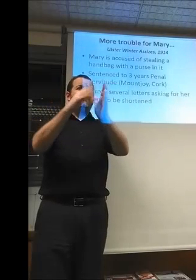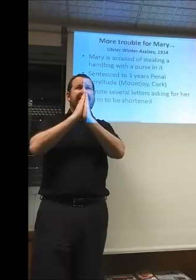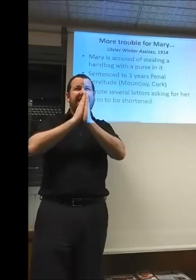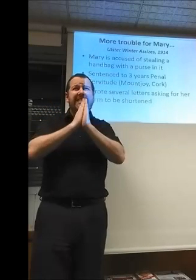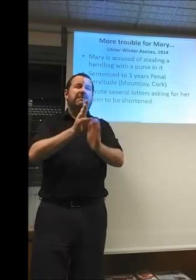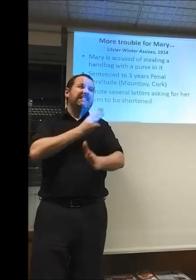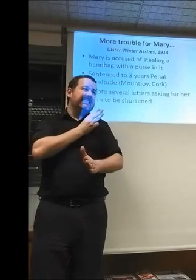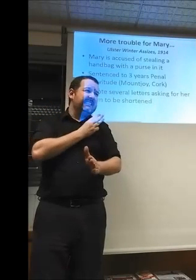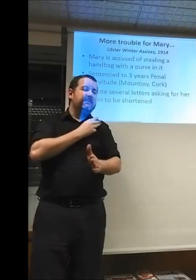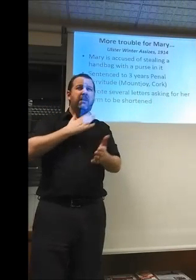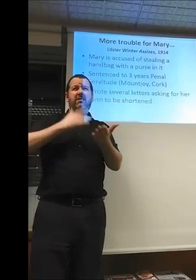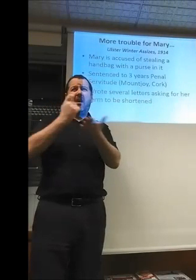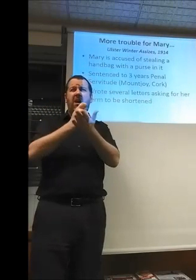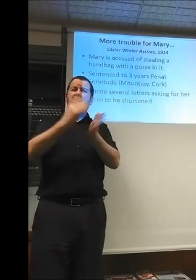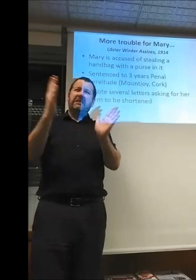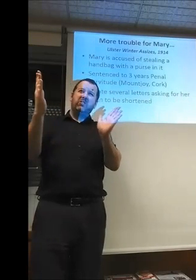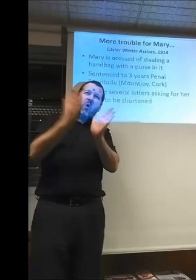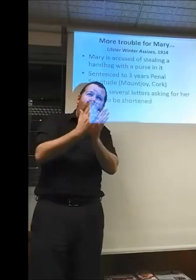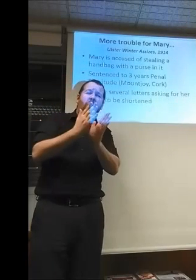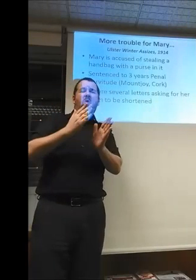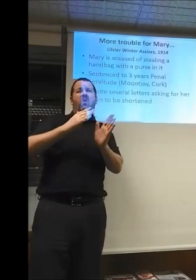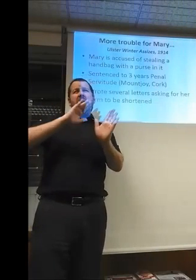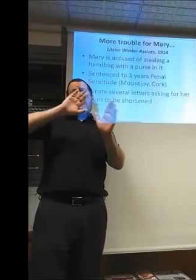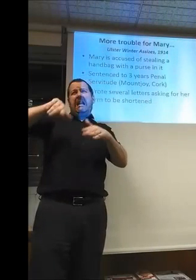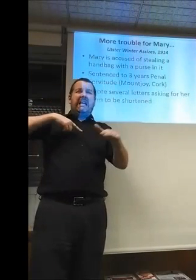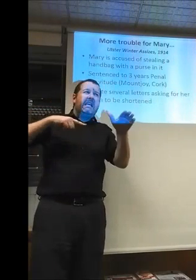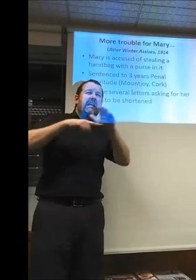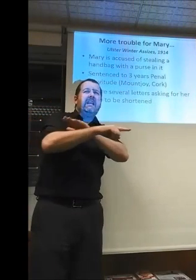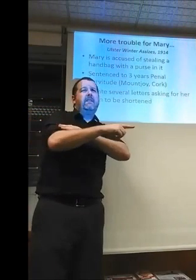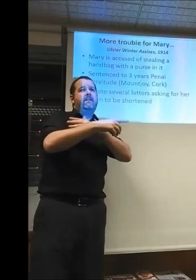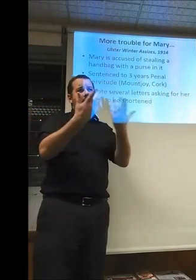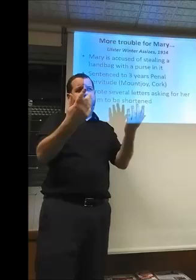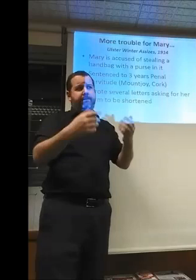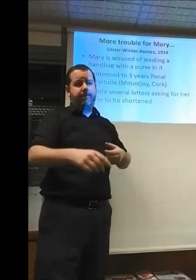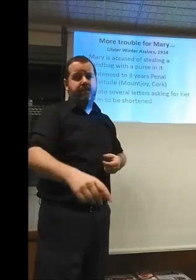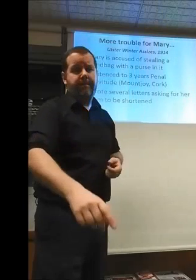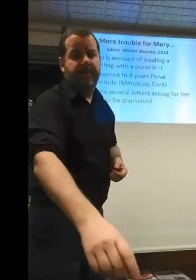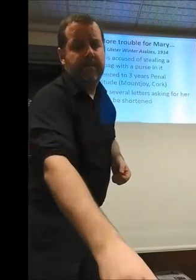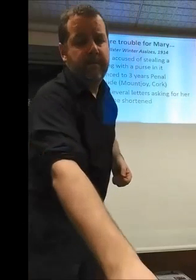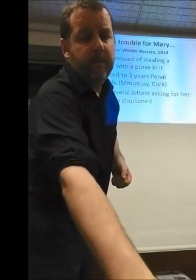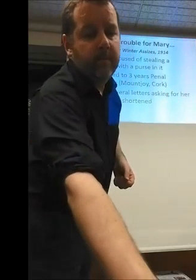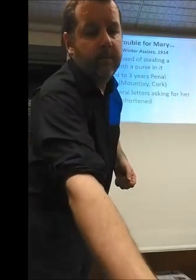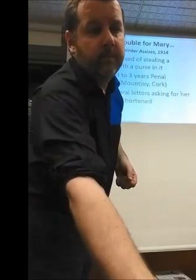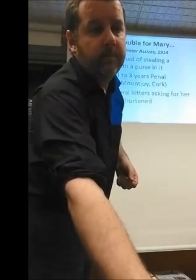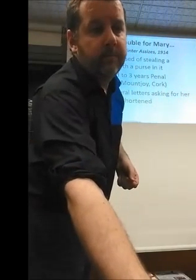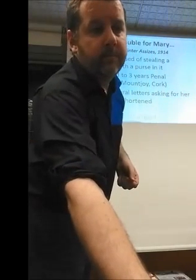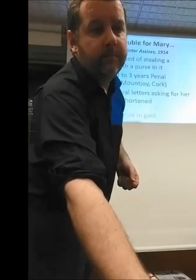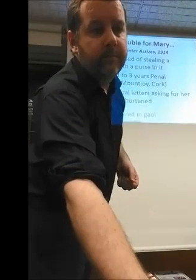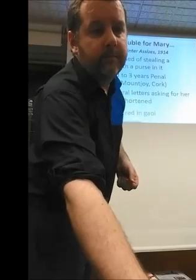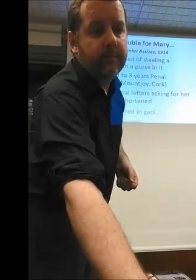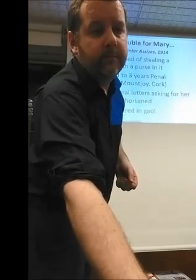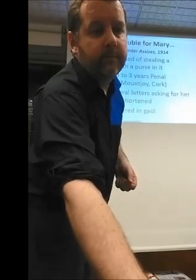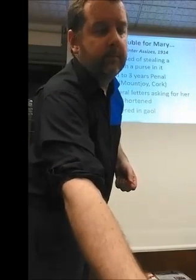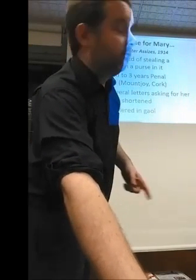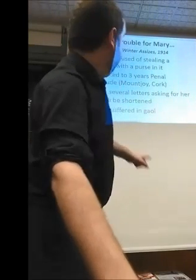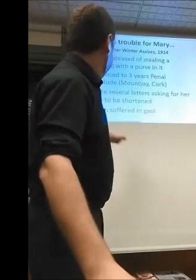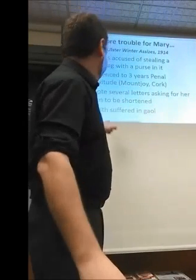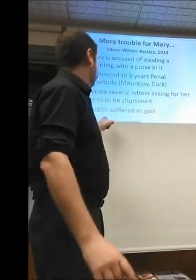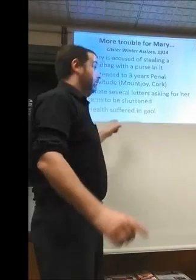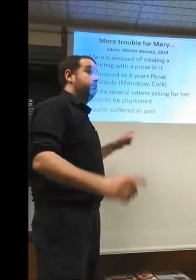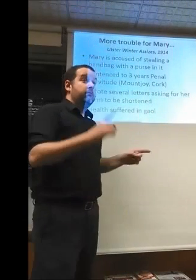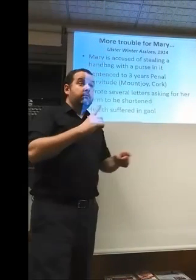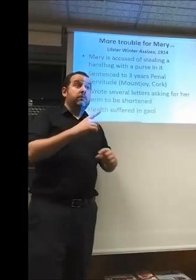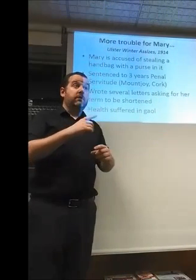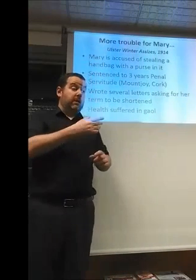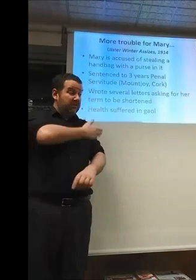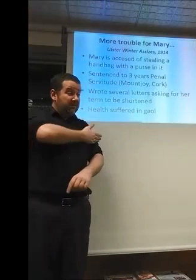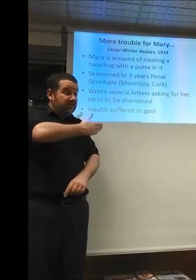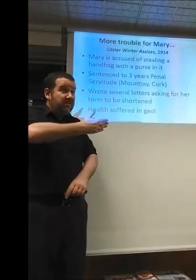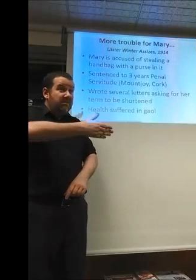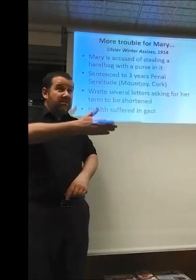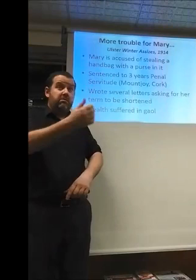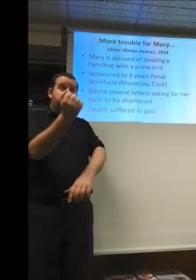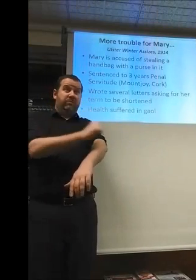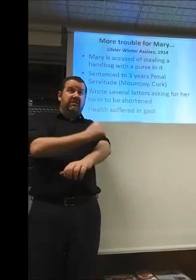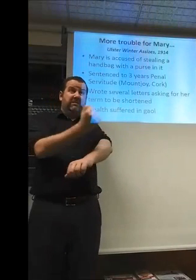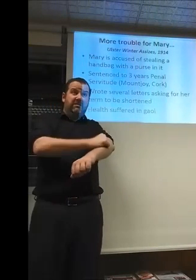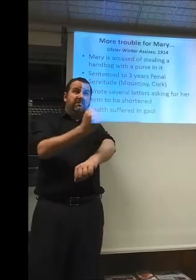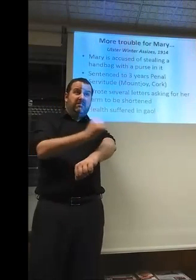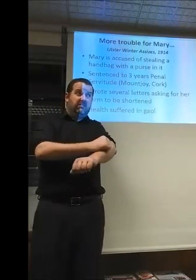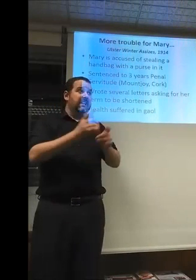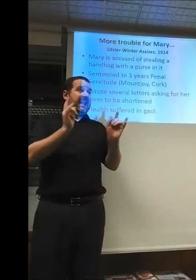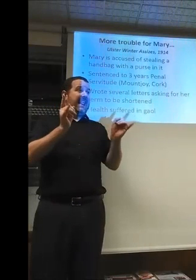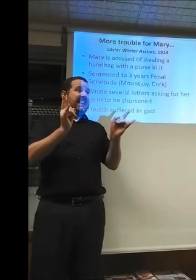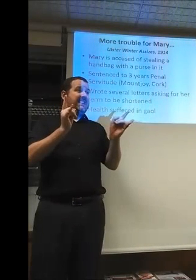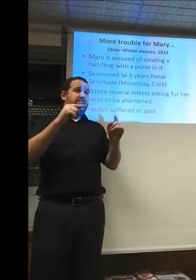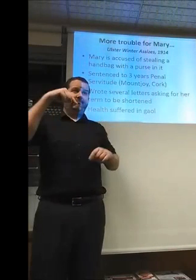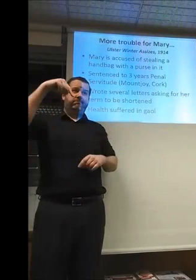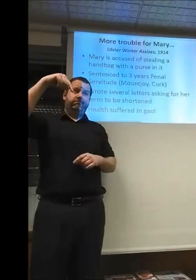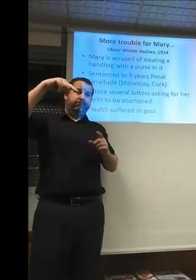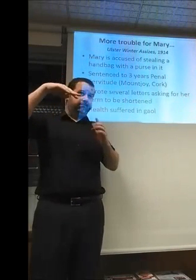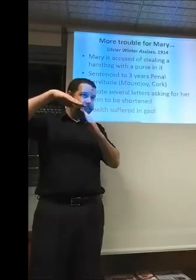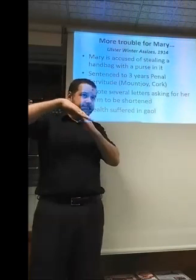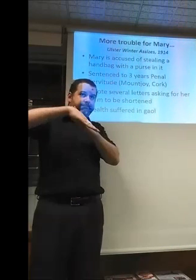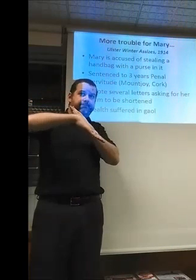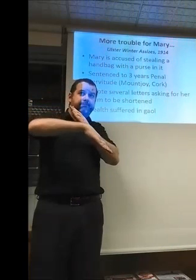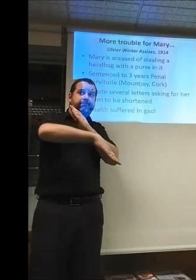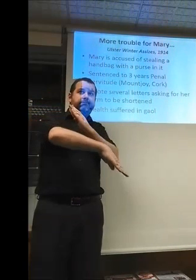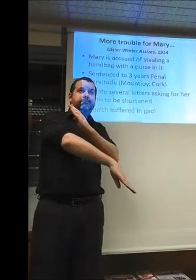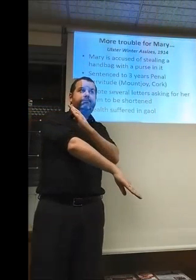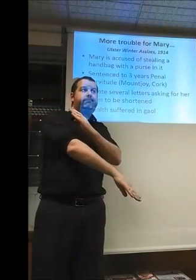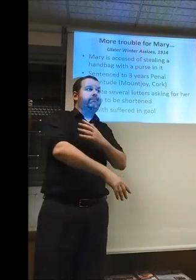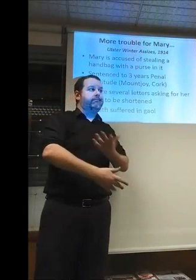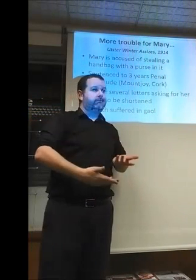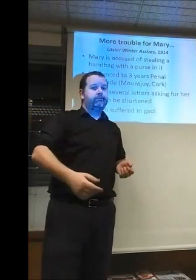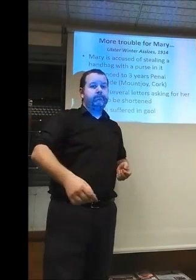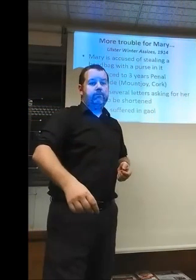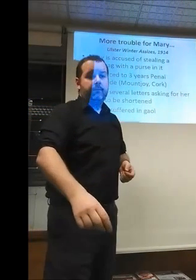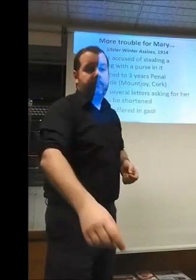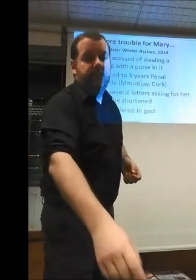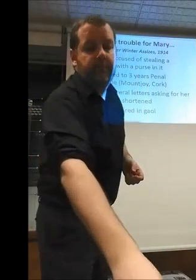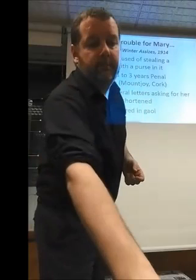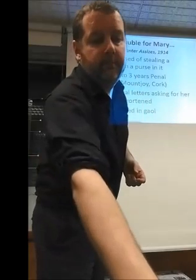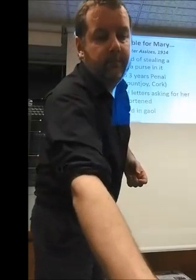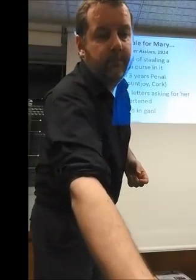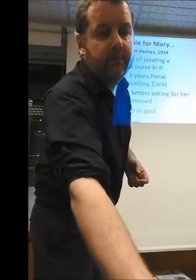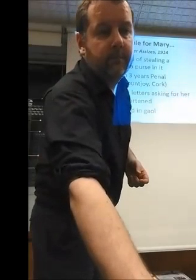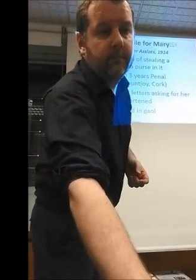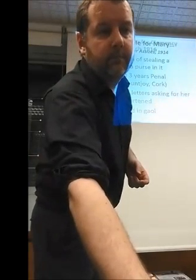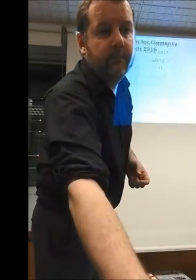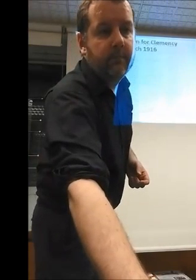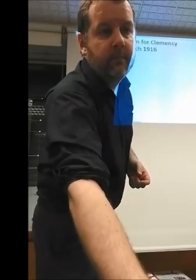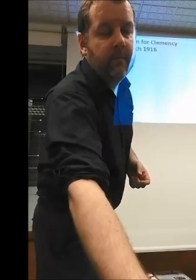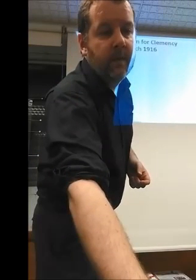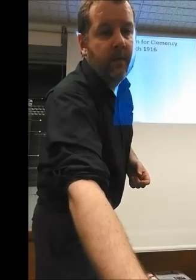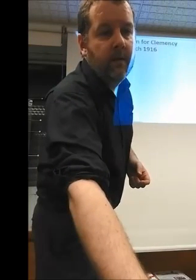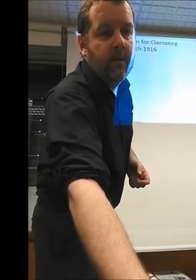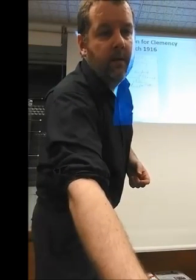during the trial the manager of the workhouse, he volunteered to interpret at the beginning